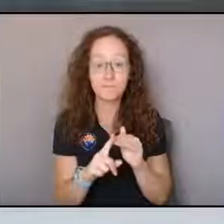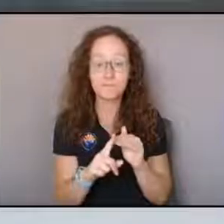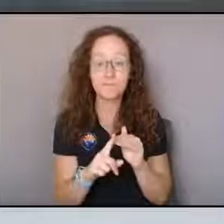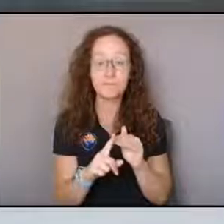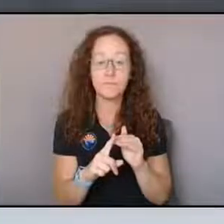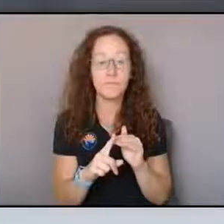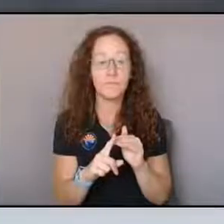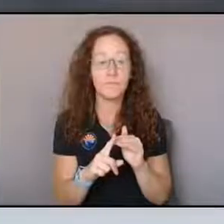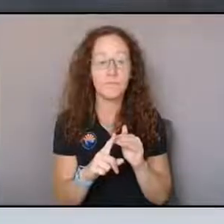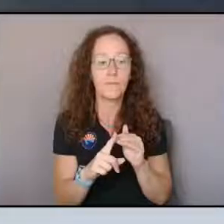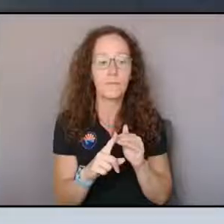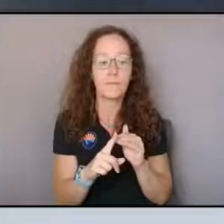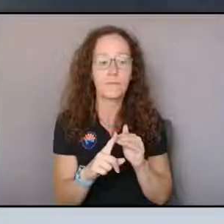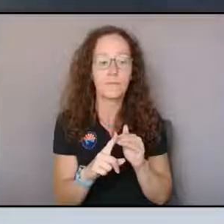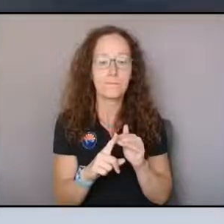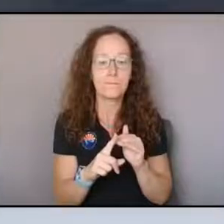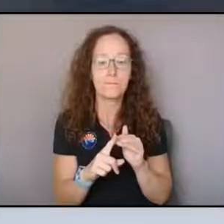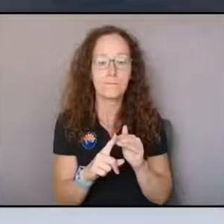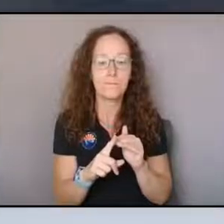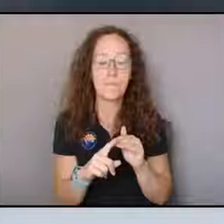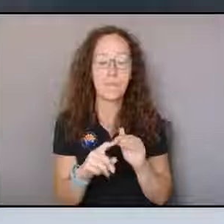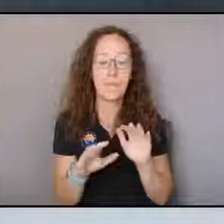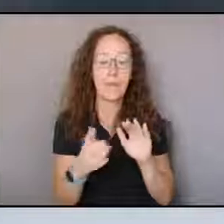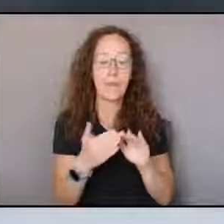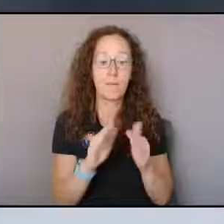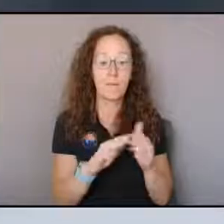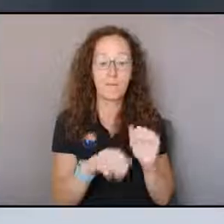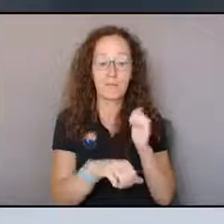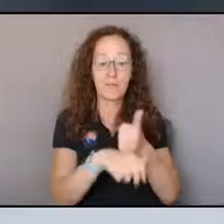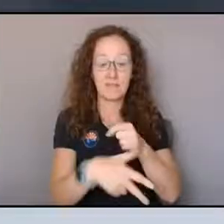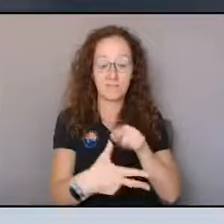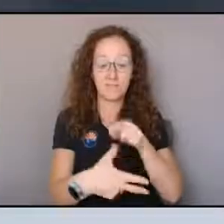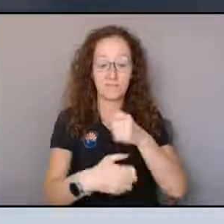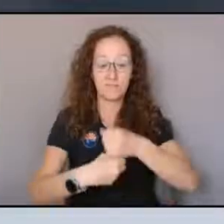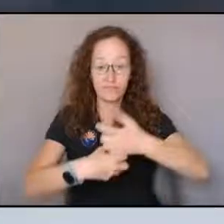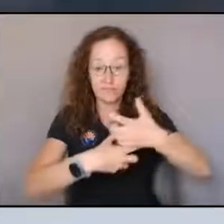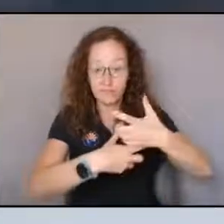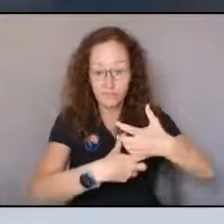COMMUNITIES THAT WE HAVE LEFT IN READY STATUS, JUST TO